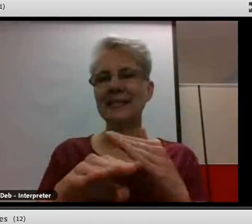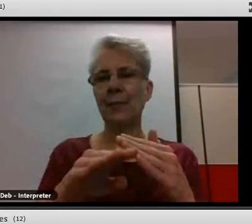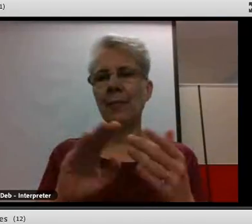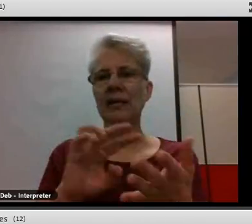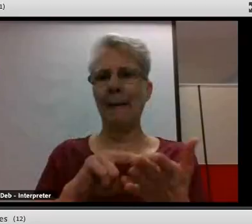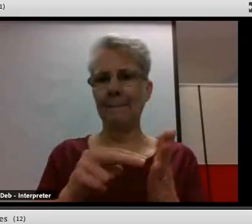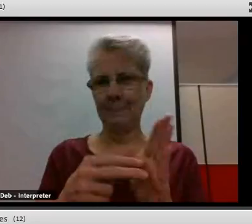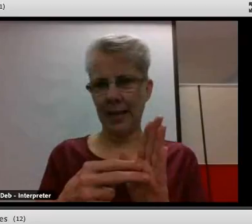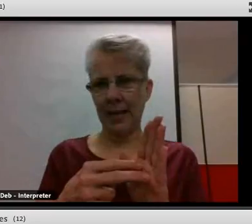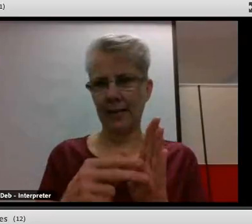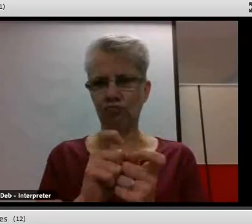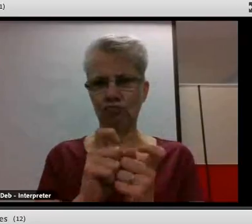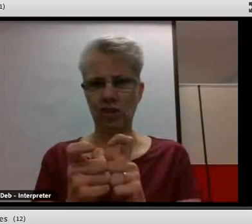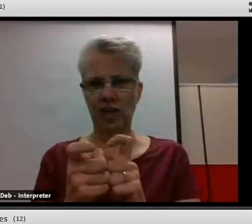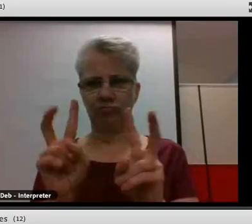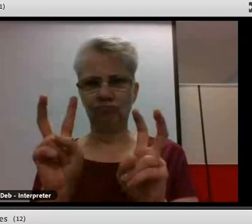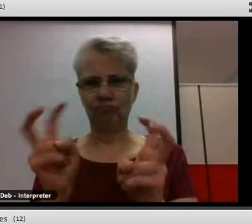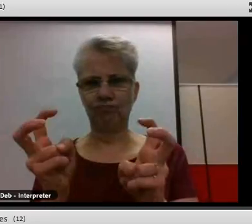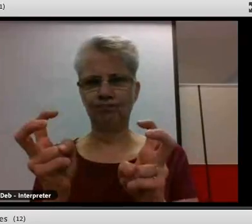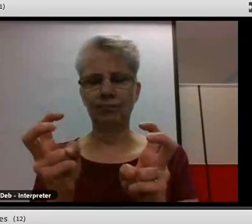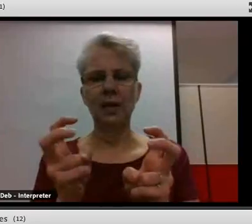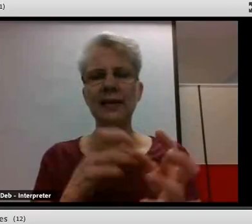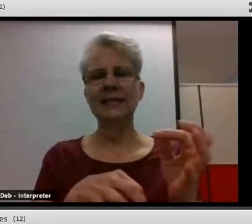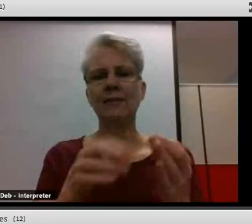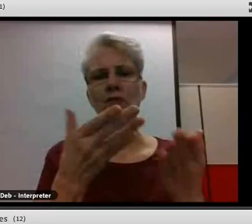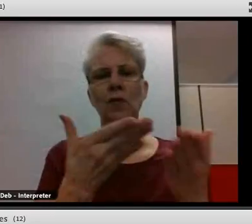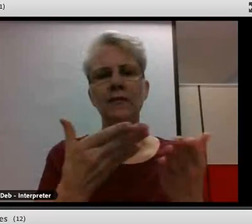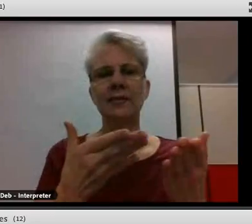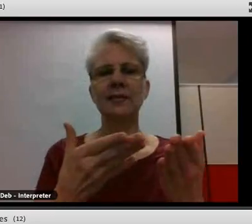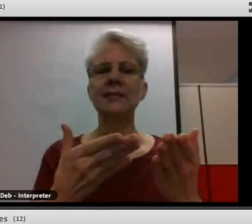and 5.8, independent living disability.